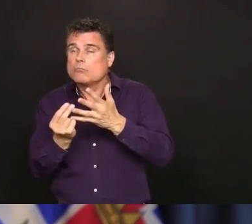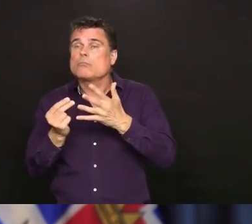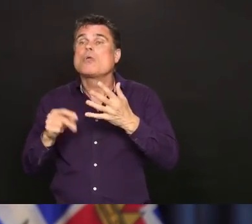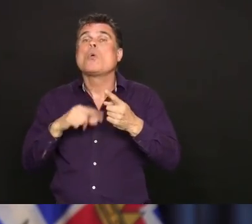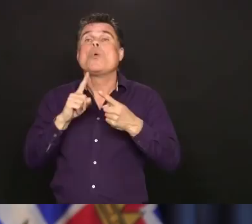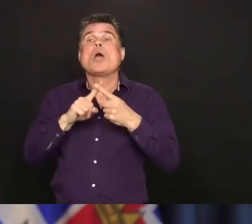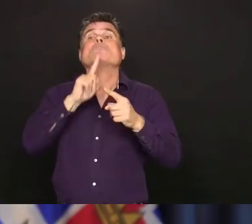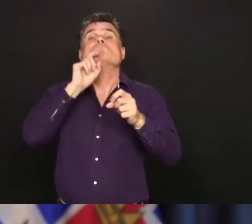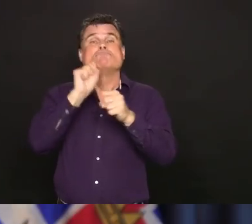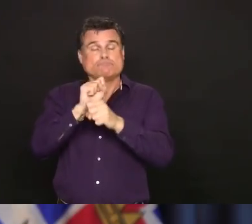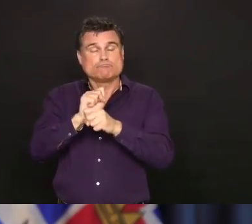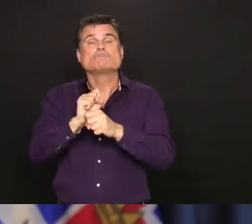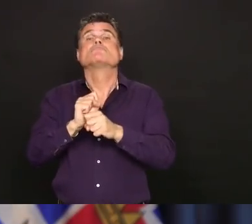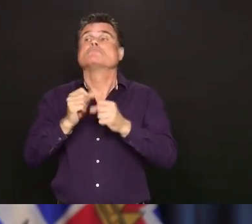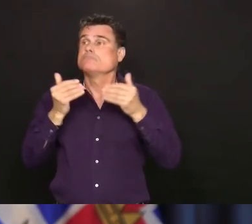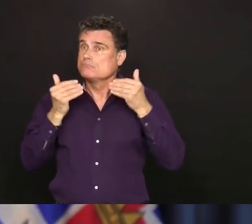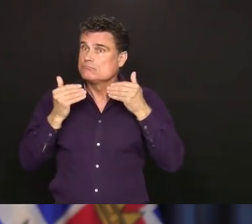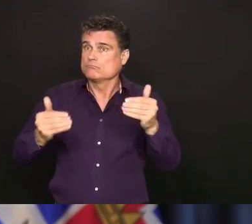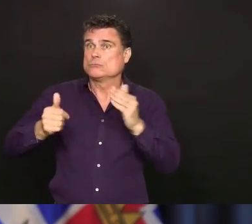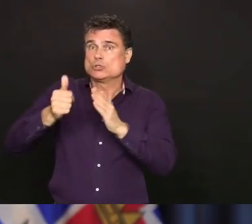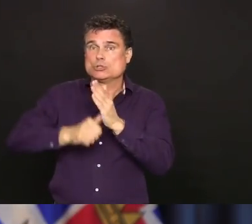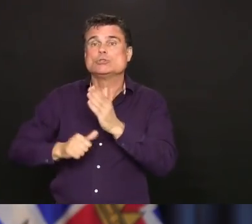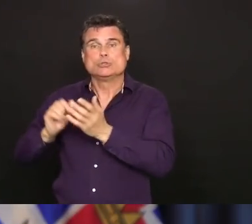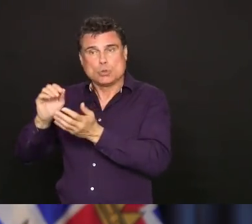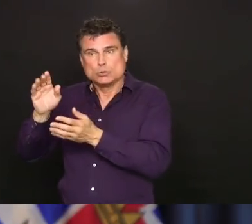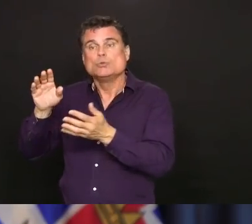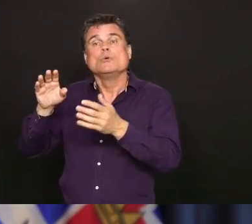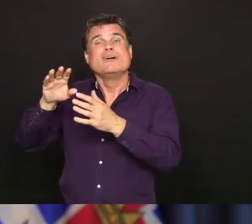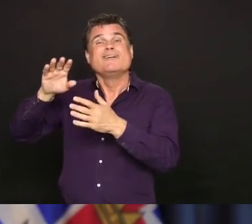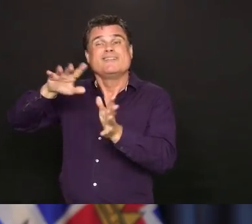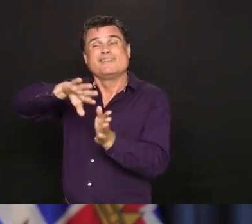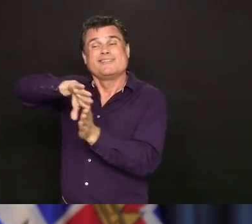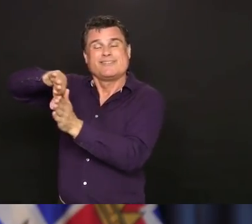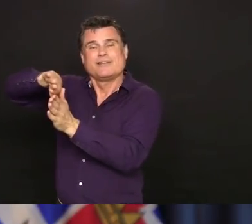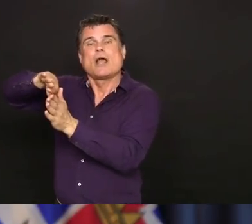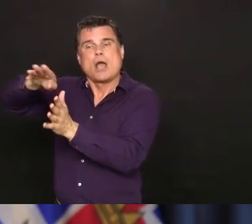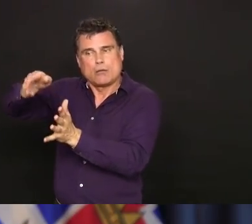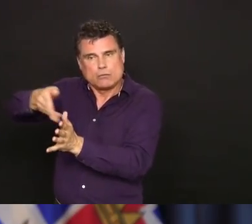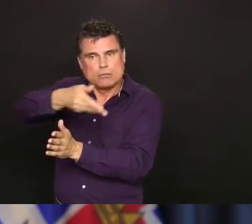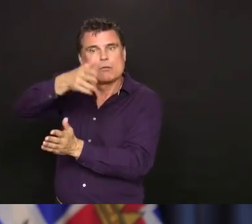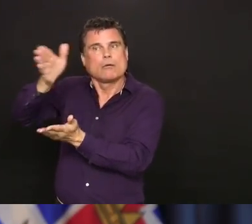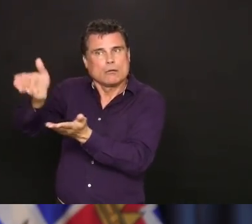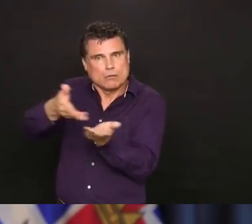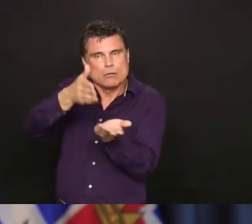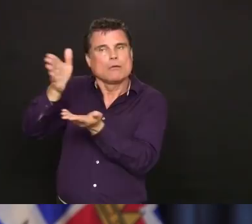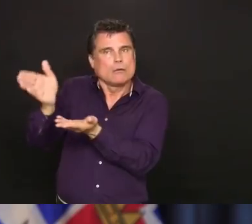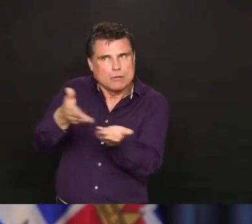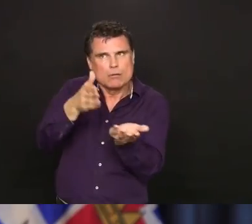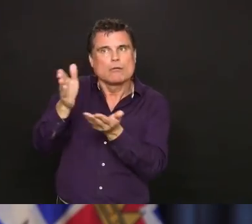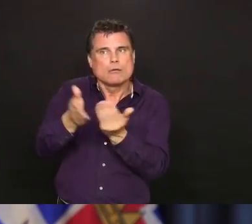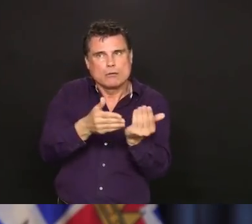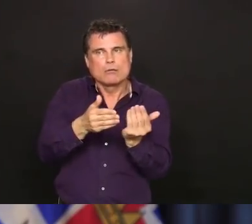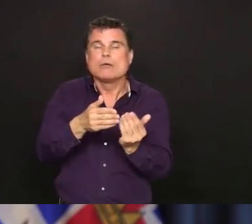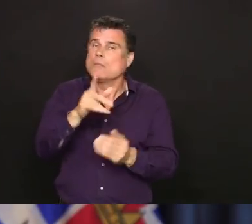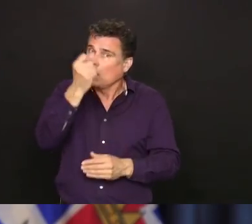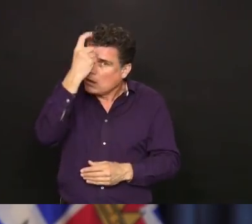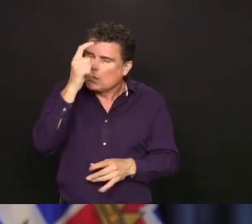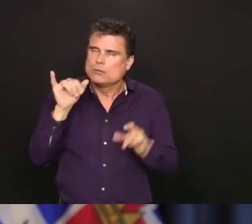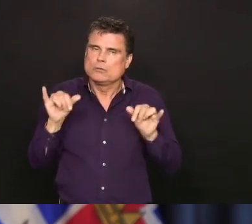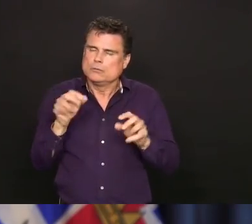safest possible way, give the same kind of effort we've made in the last weeks and months since January in addressing COVID-19 in